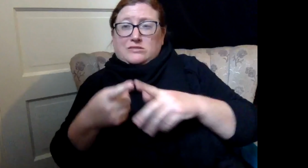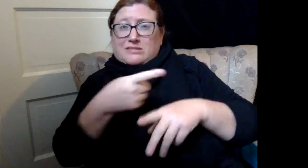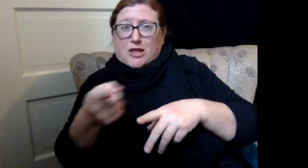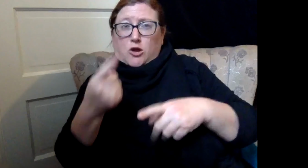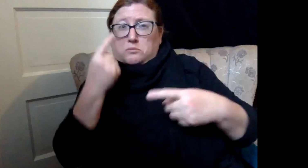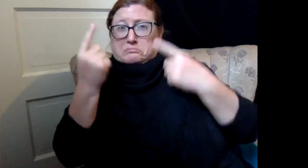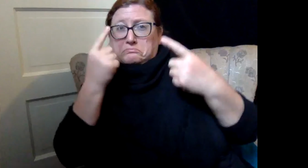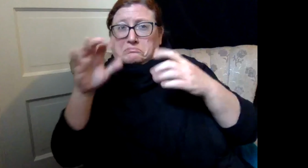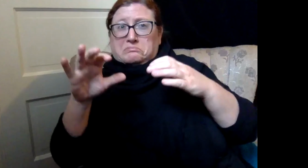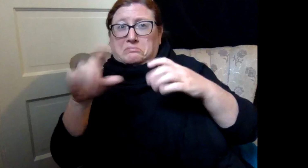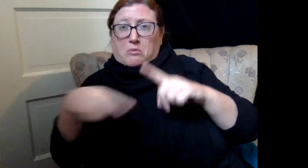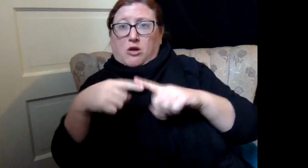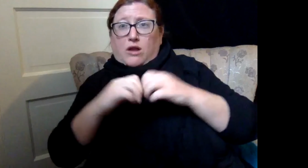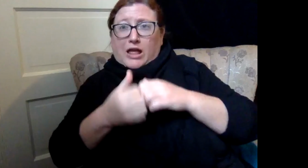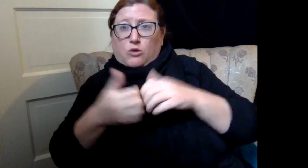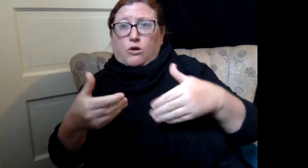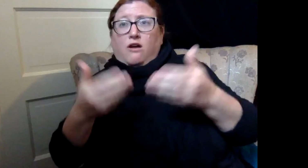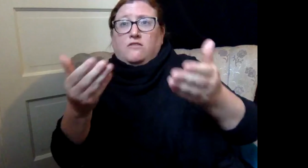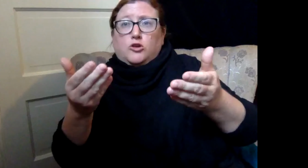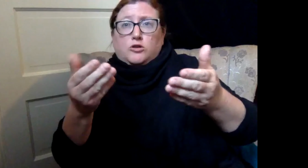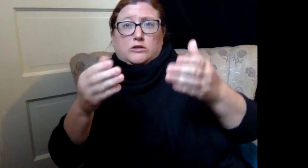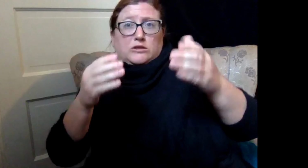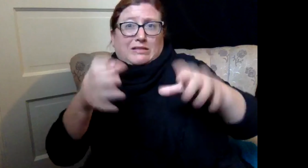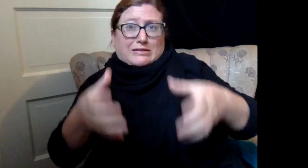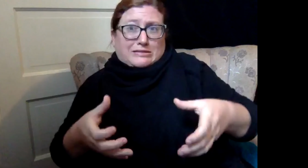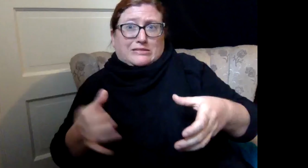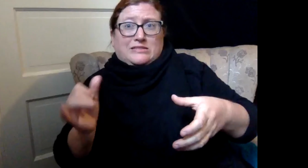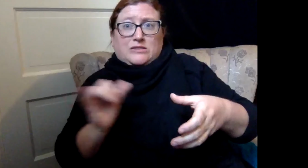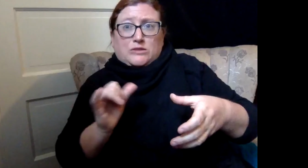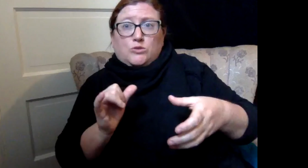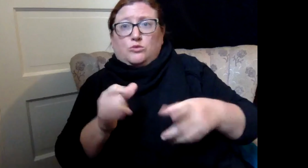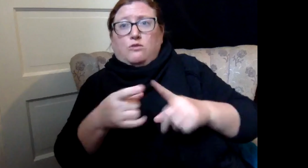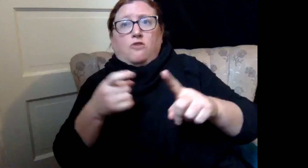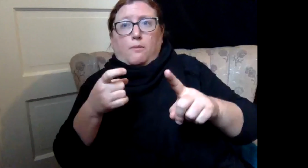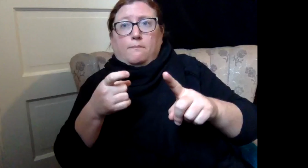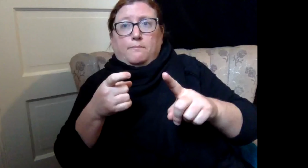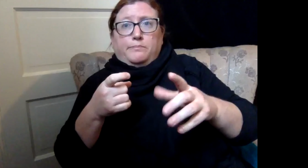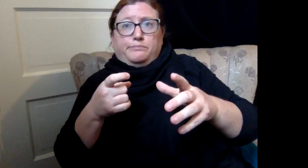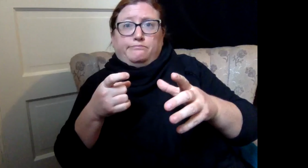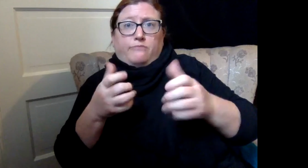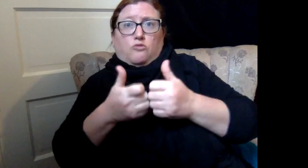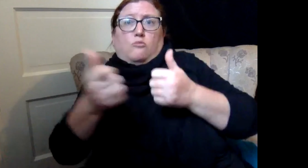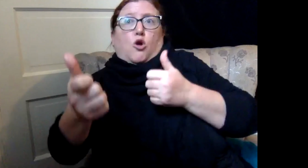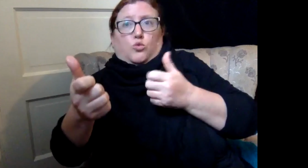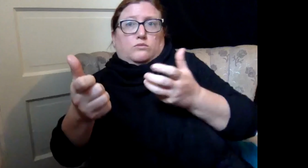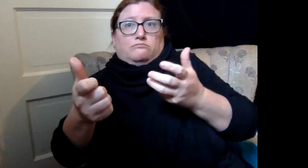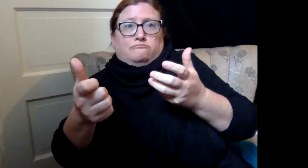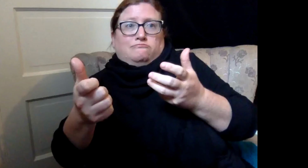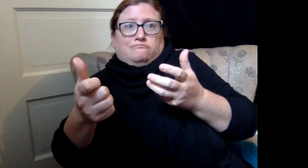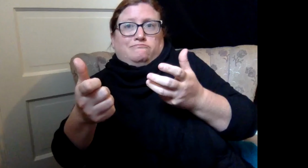Until we get other information. They are looking at ways to